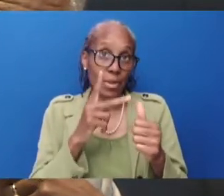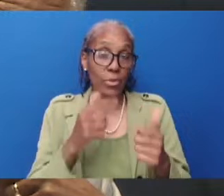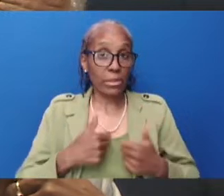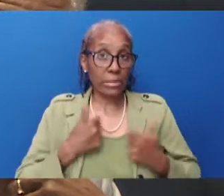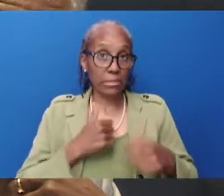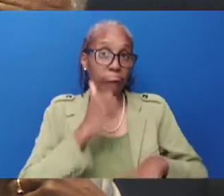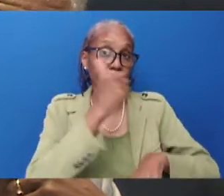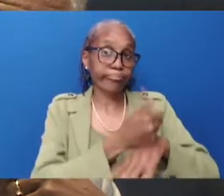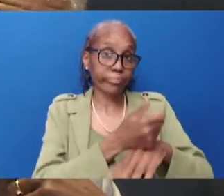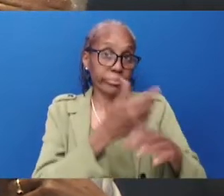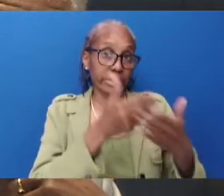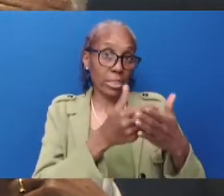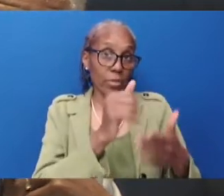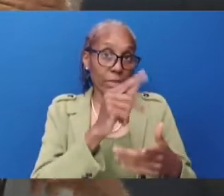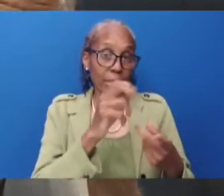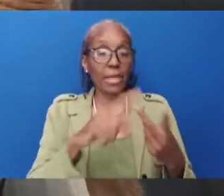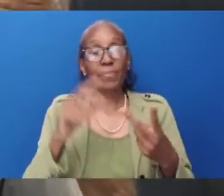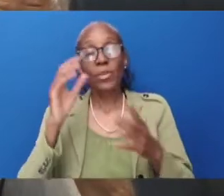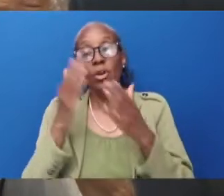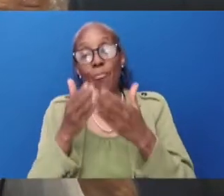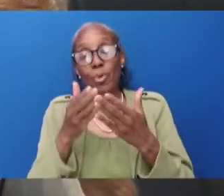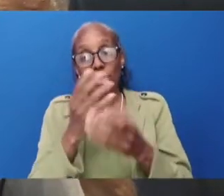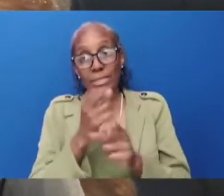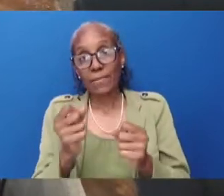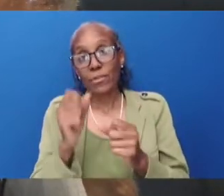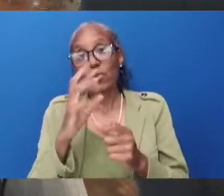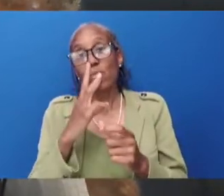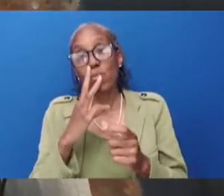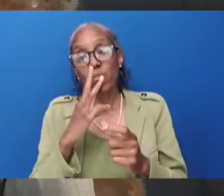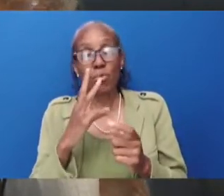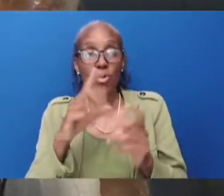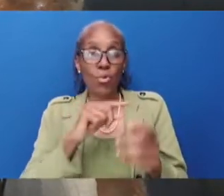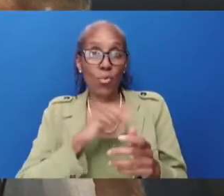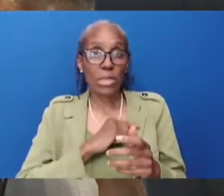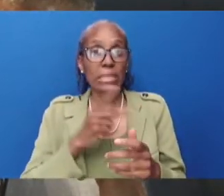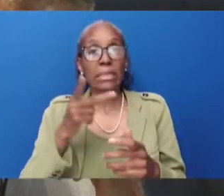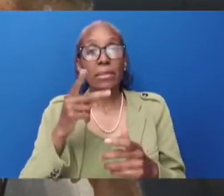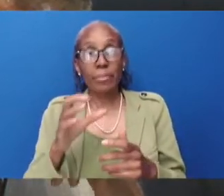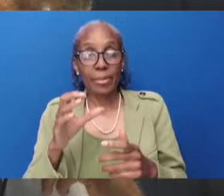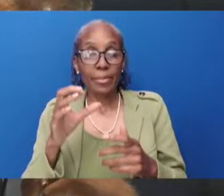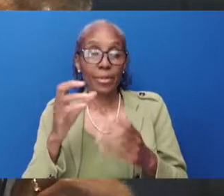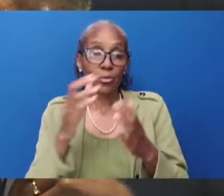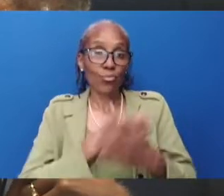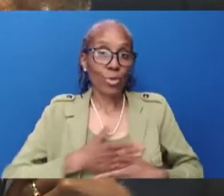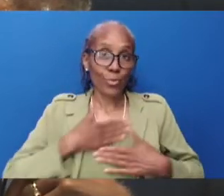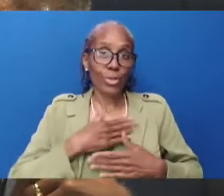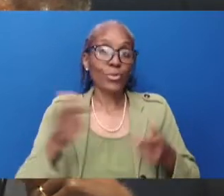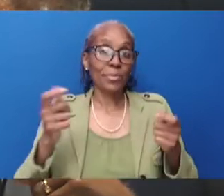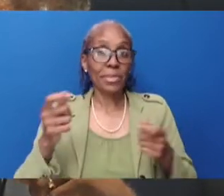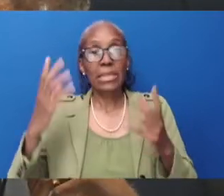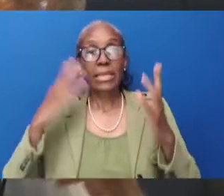HAVE TO HAVE SPECIFIC QUALIFICATIONS, EITHER A PRIMARY